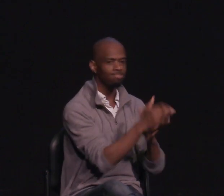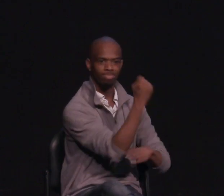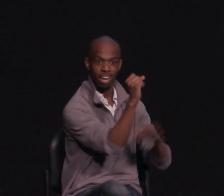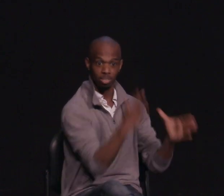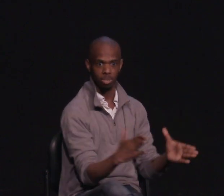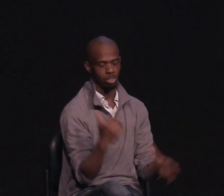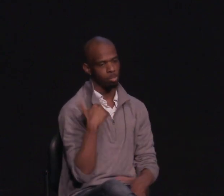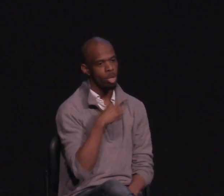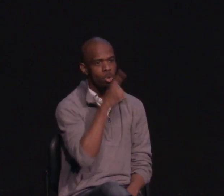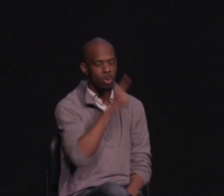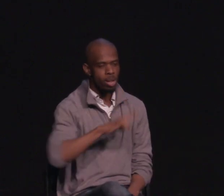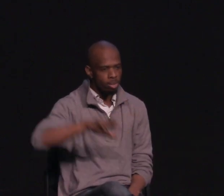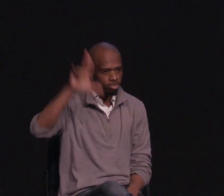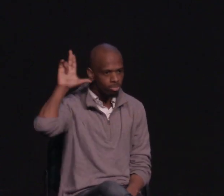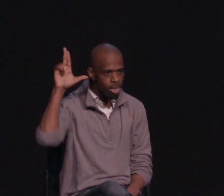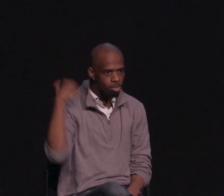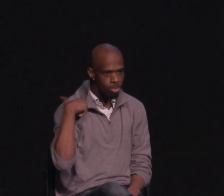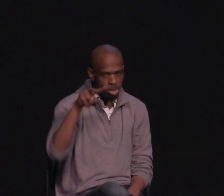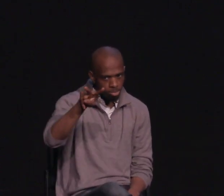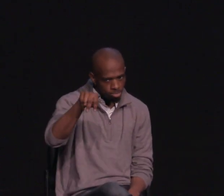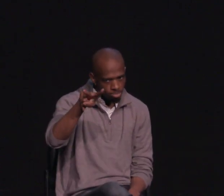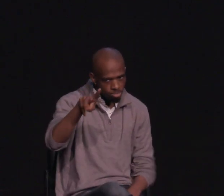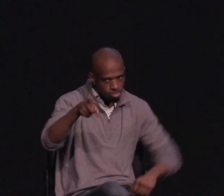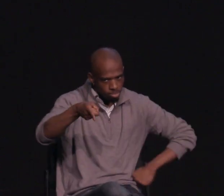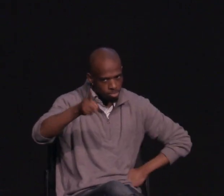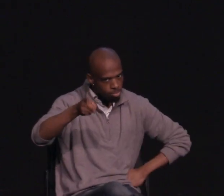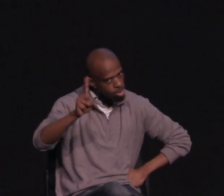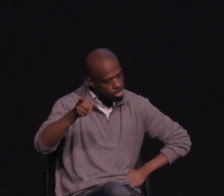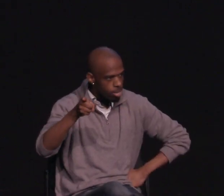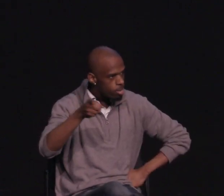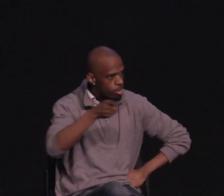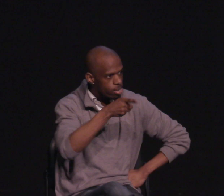dogmatic, judgmental vegan that you--whatever your images of the